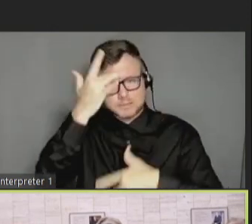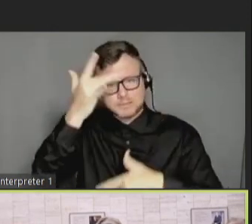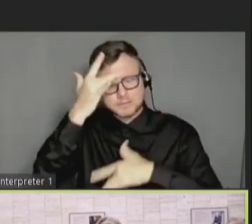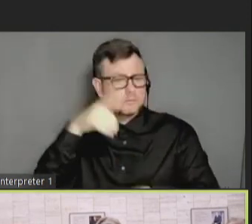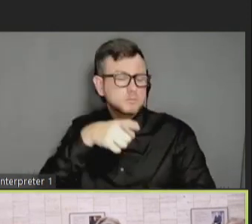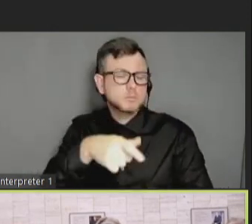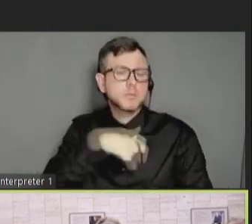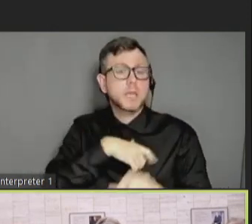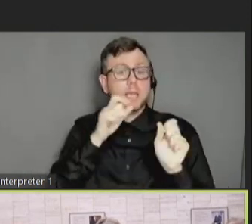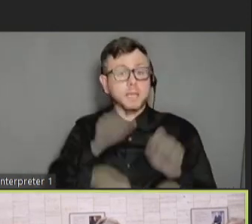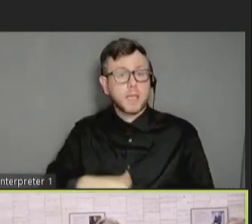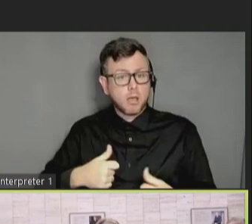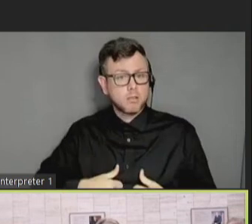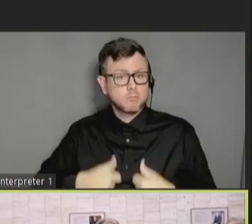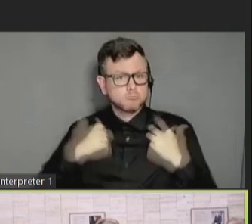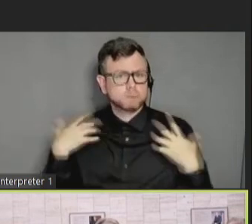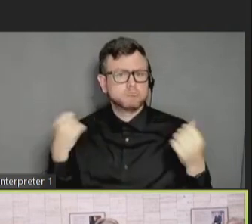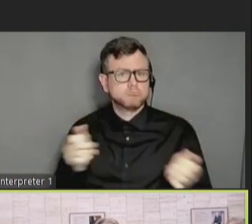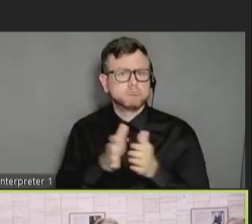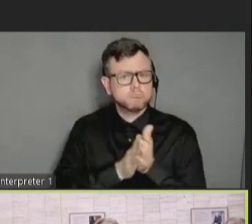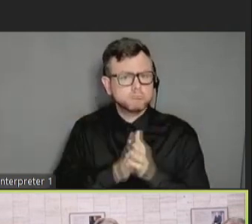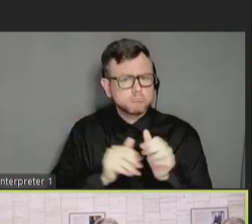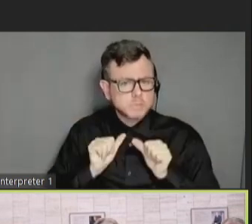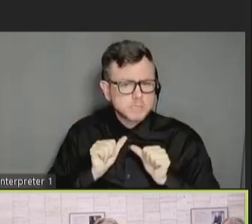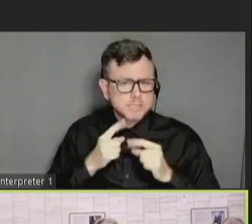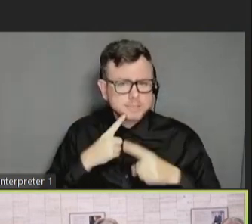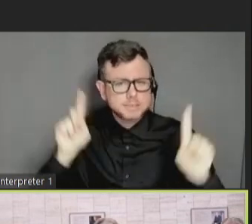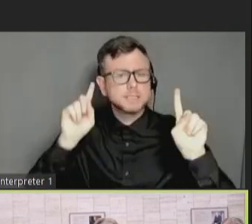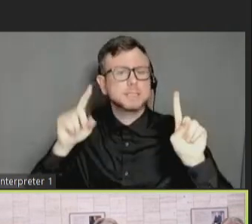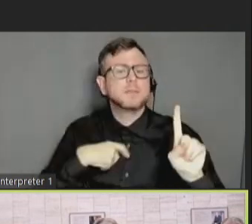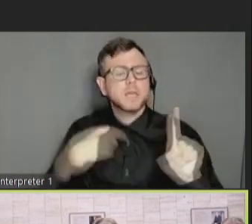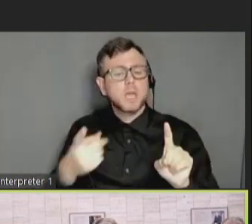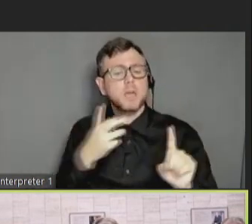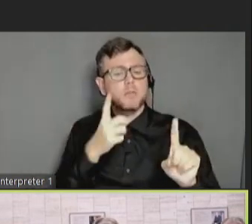vaccinations and healthy behaviors. And it highlights activities from community